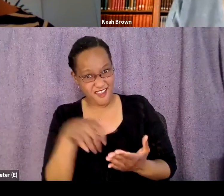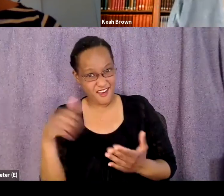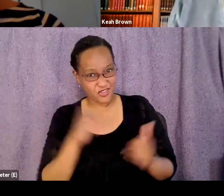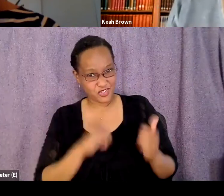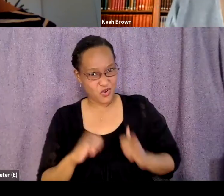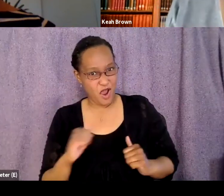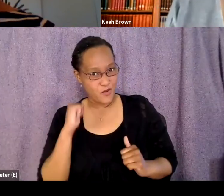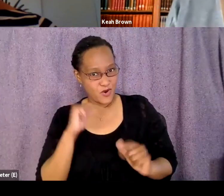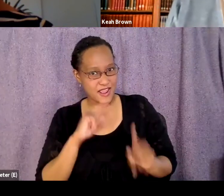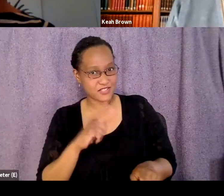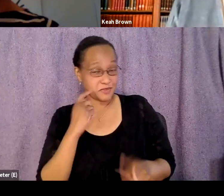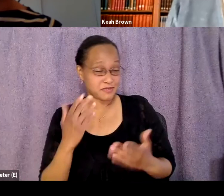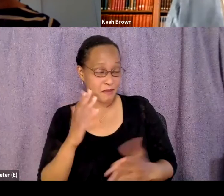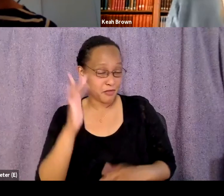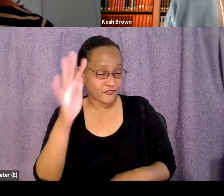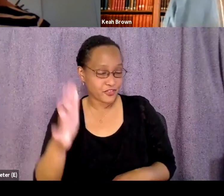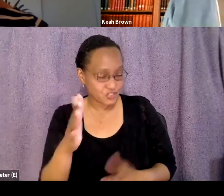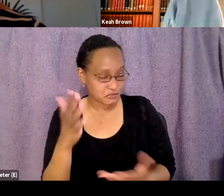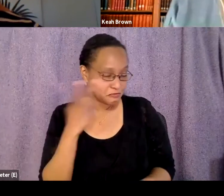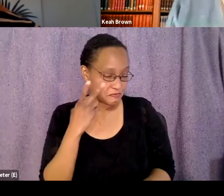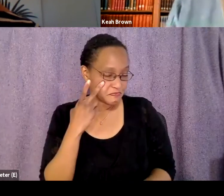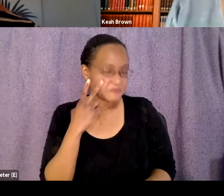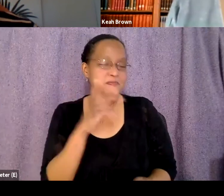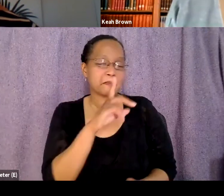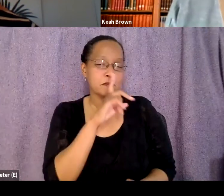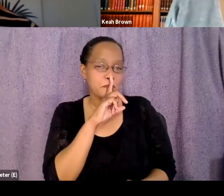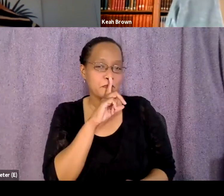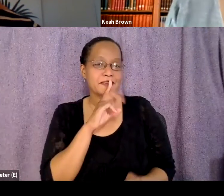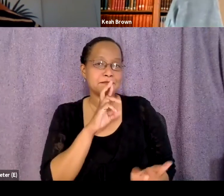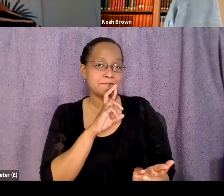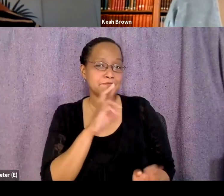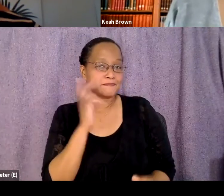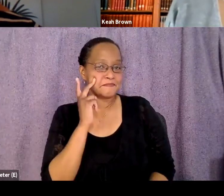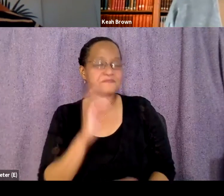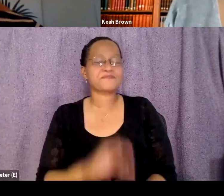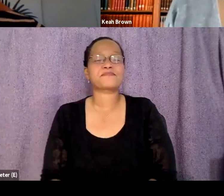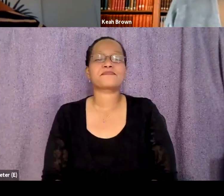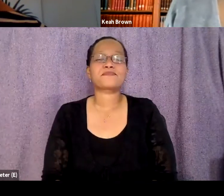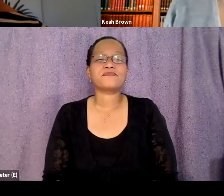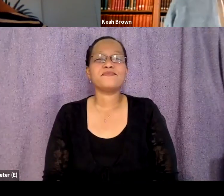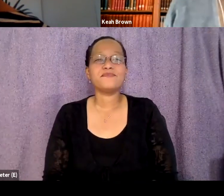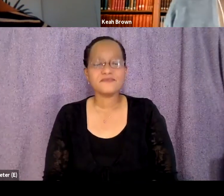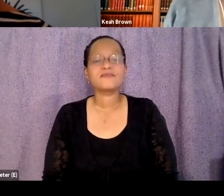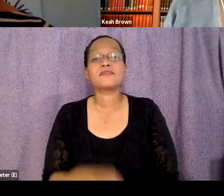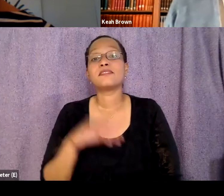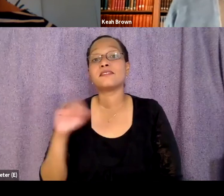Keah Brown: So fingers crossed, but the thing with Special I love Ryan O'Connell I've seen